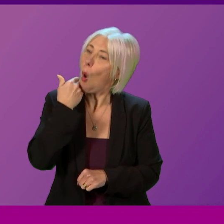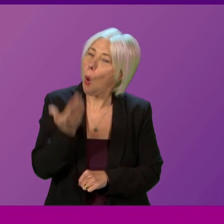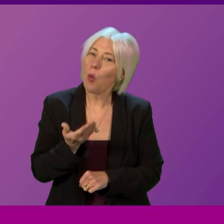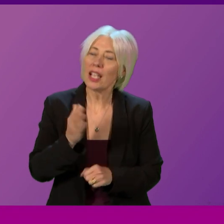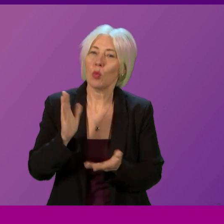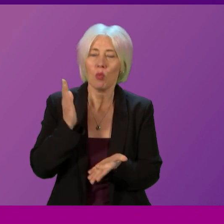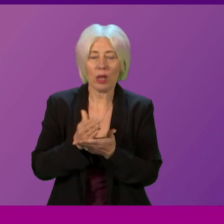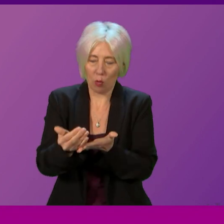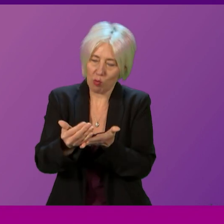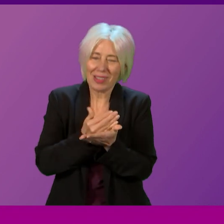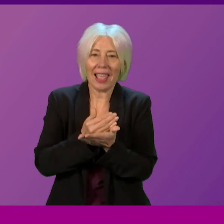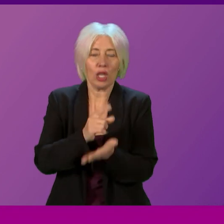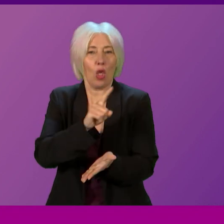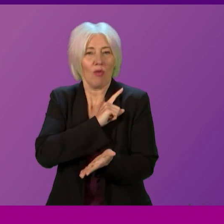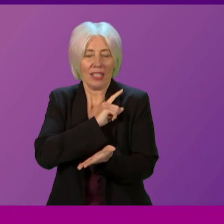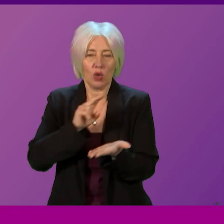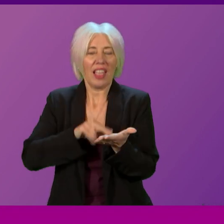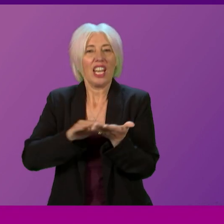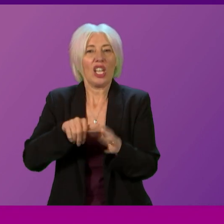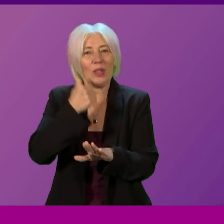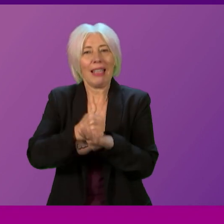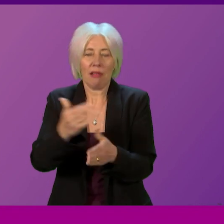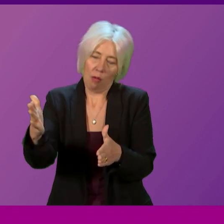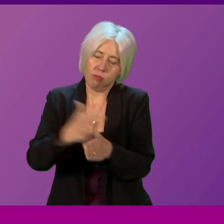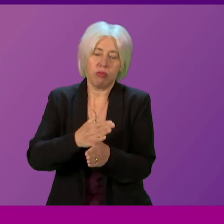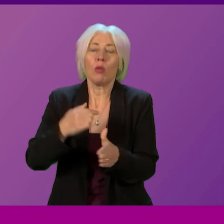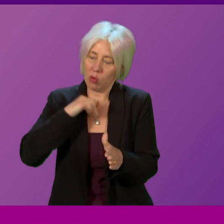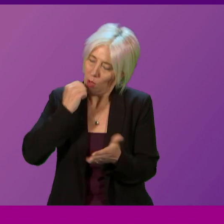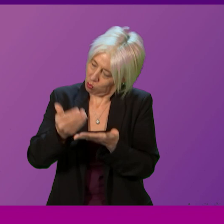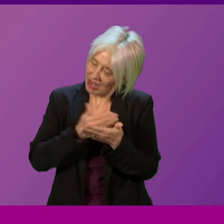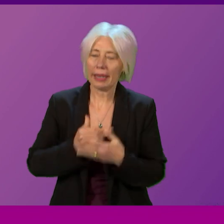principles of our national health service.